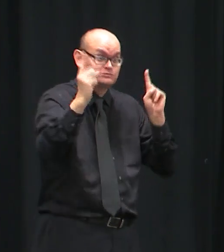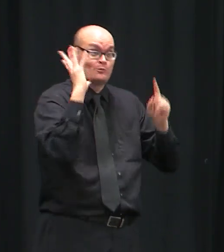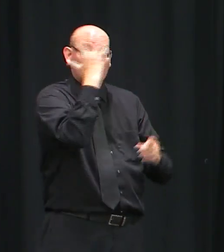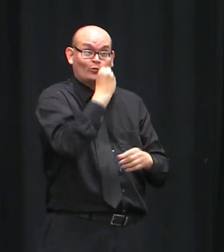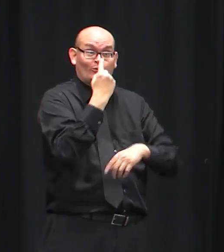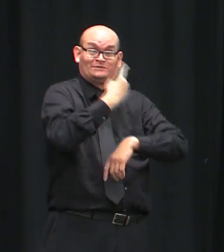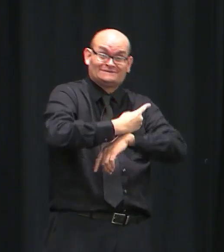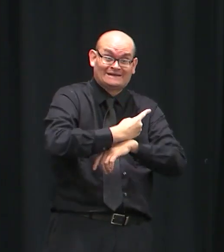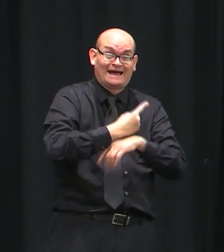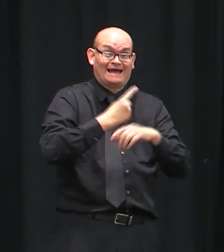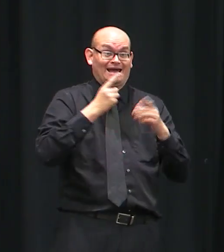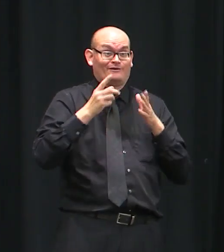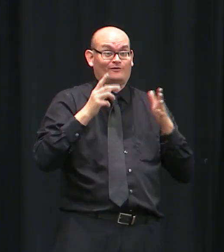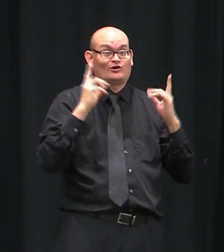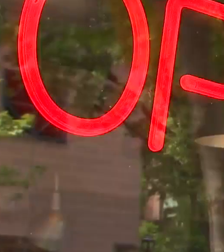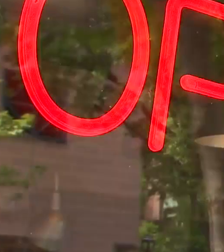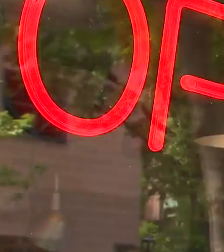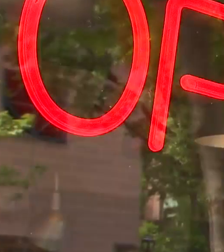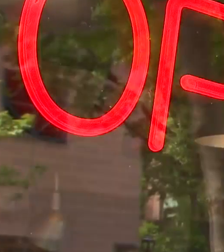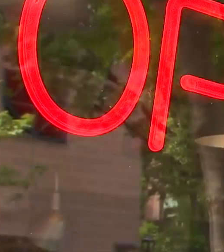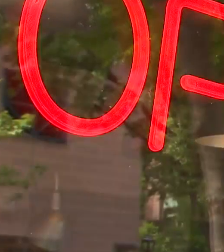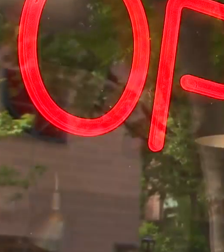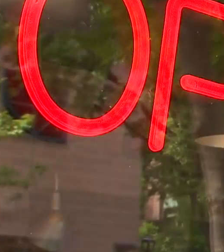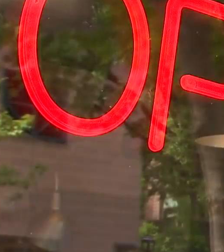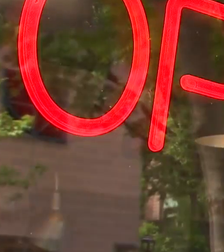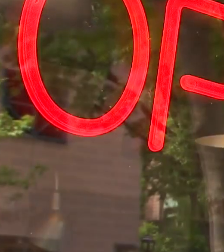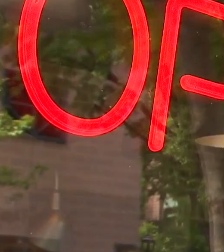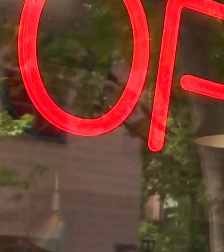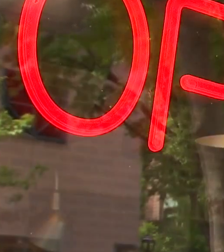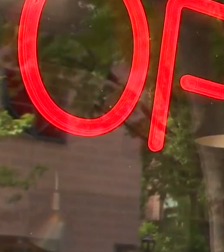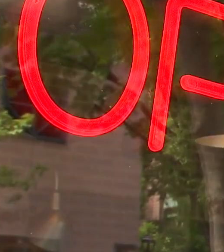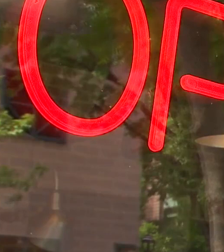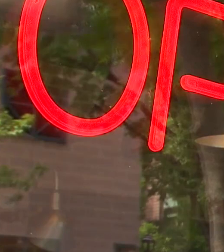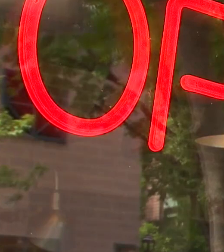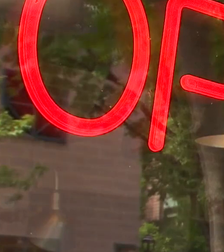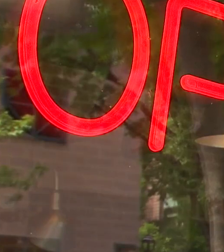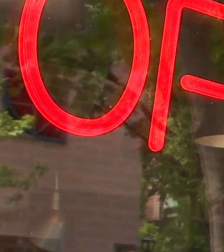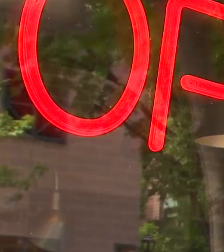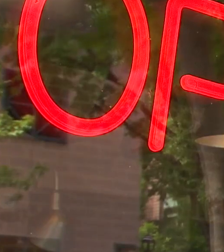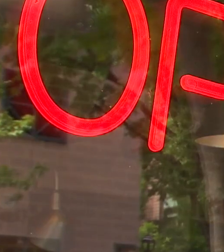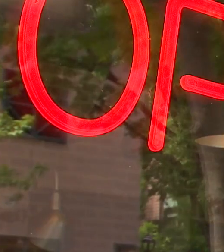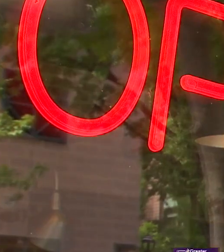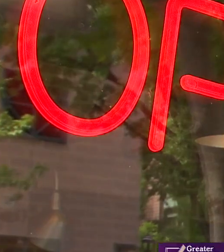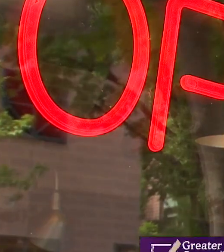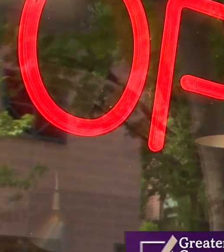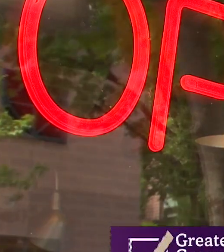WEARING MASKS TO A GREATER DEGREE. IF IT IS A GORGEOUS DAY IN THE SIDEWALKS ARE PACKED,